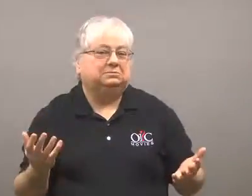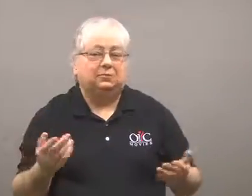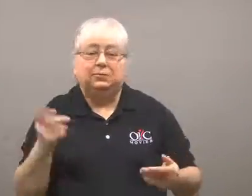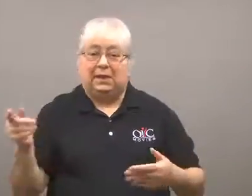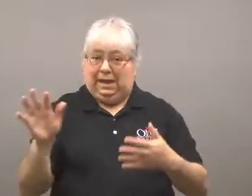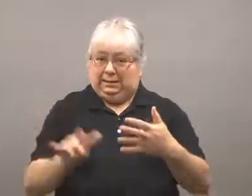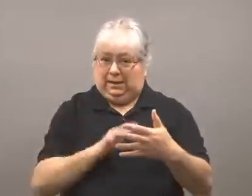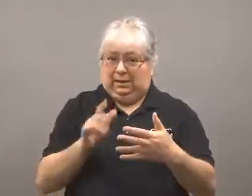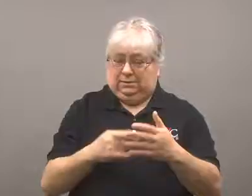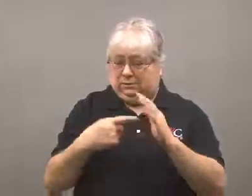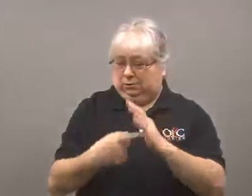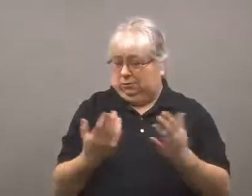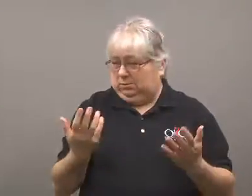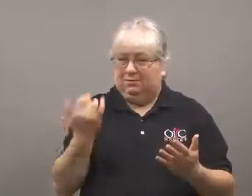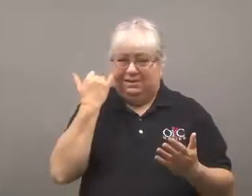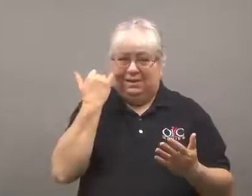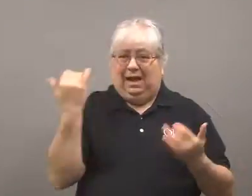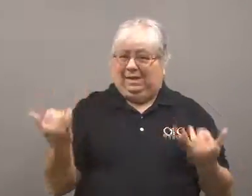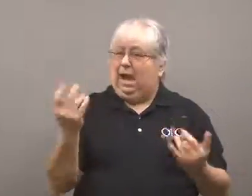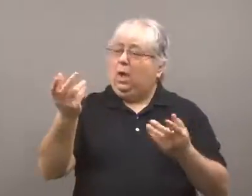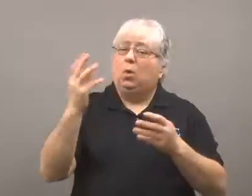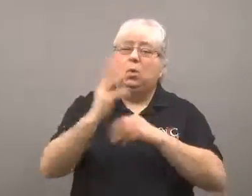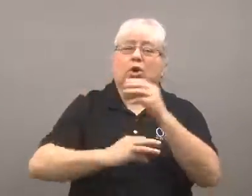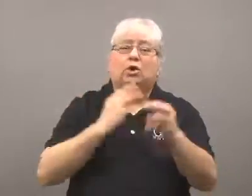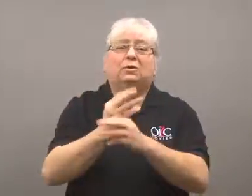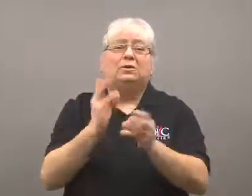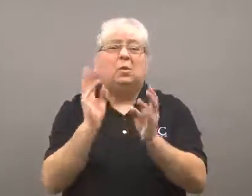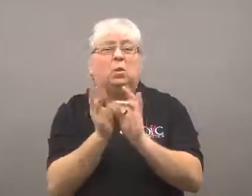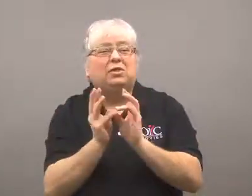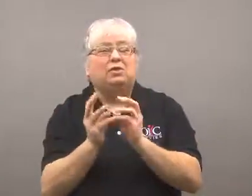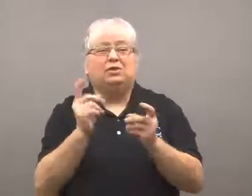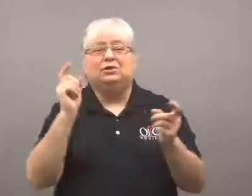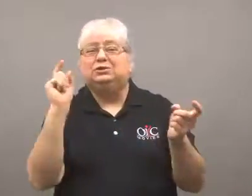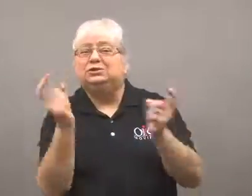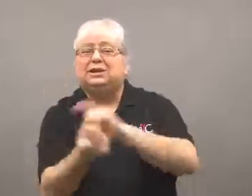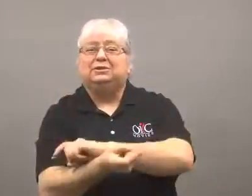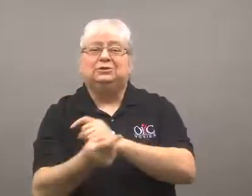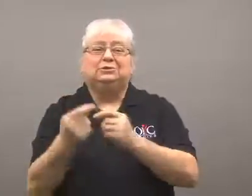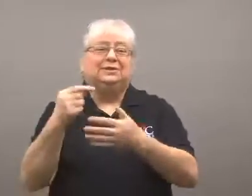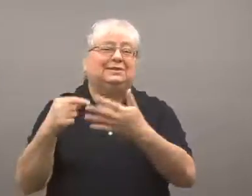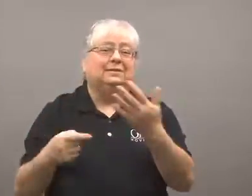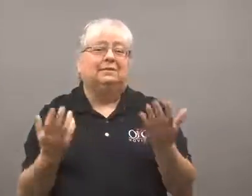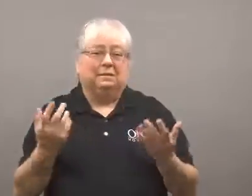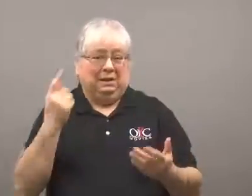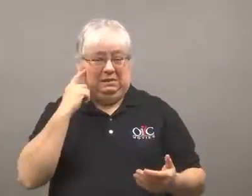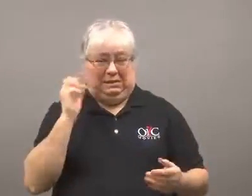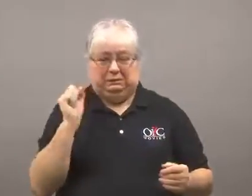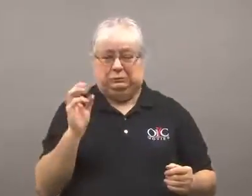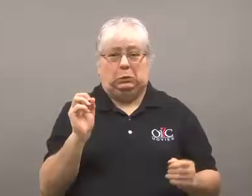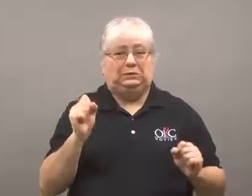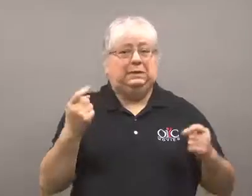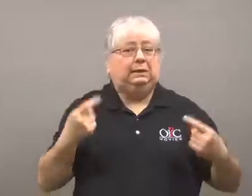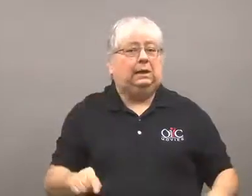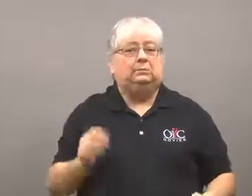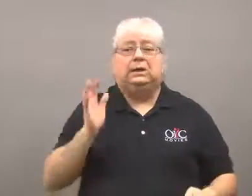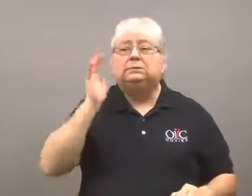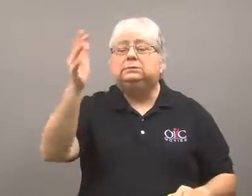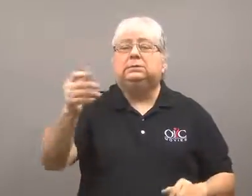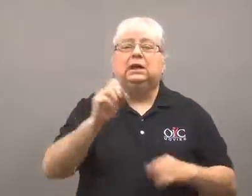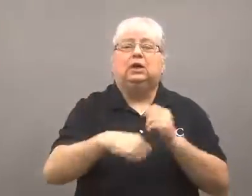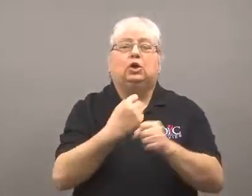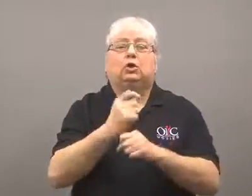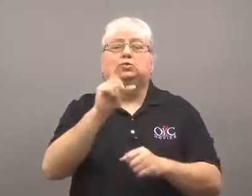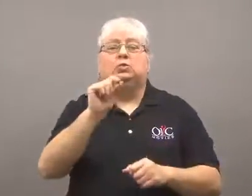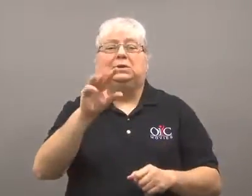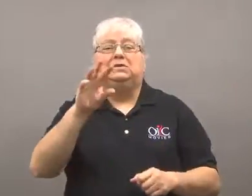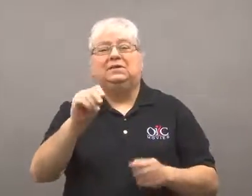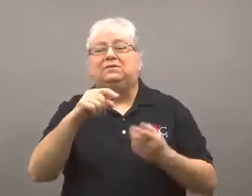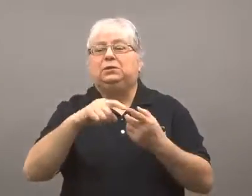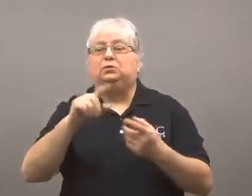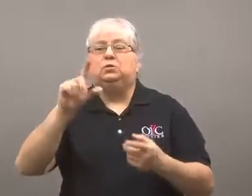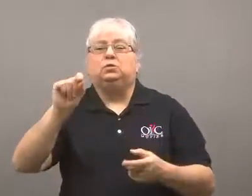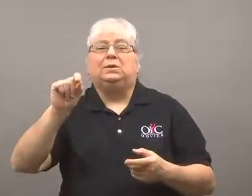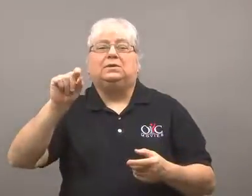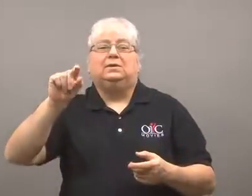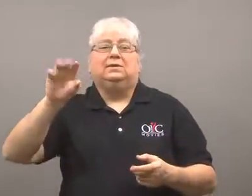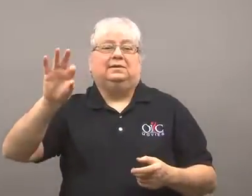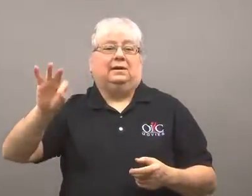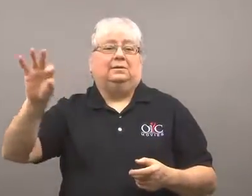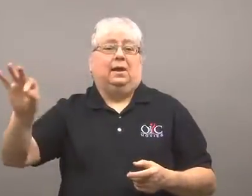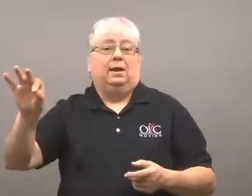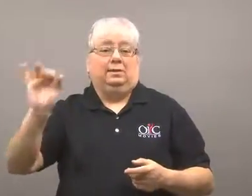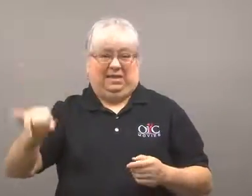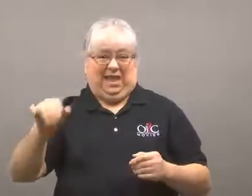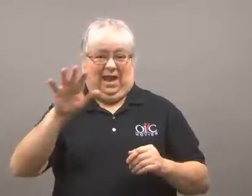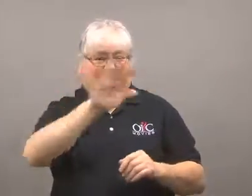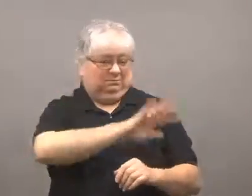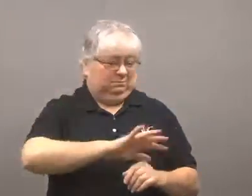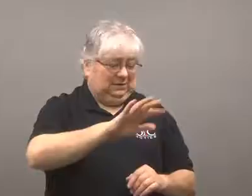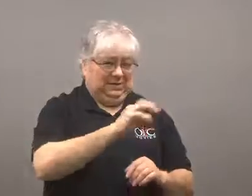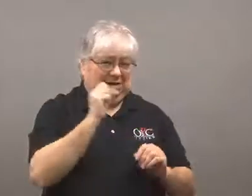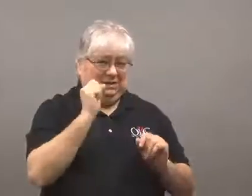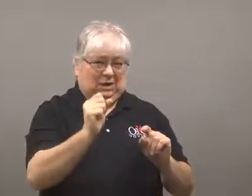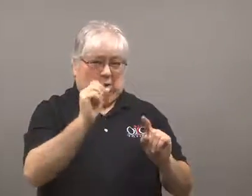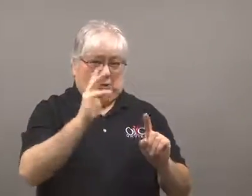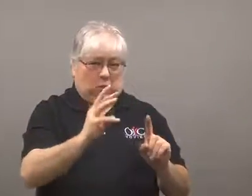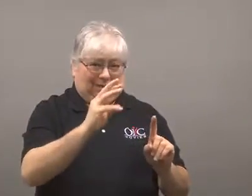The study results indicate that with climate change, from the years 2050 to 2099,